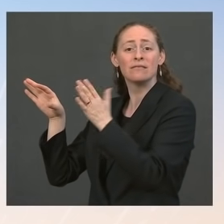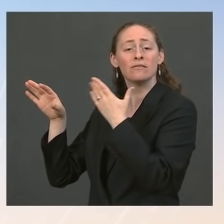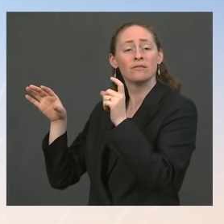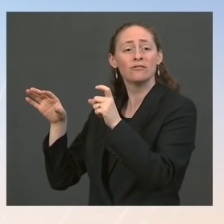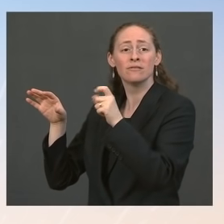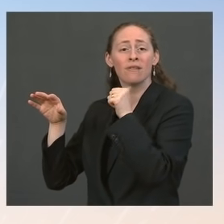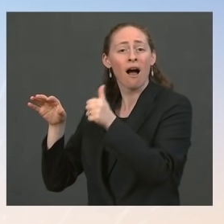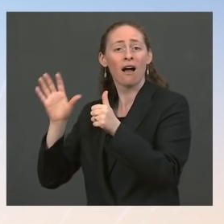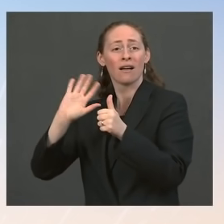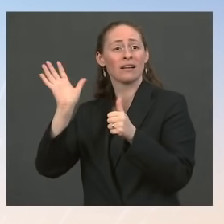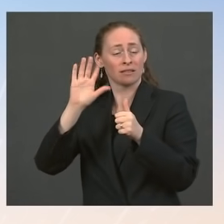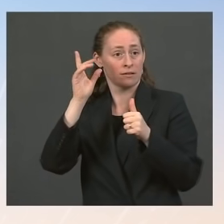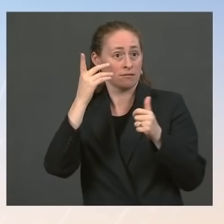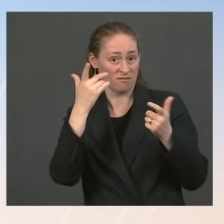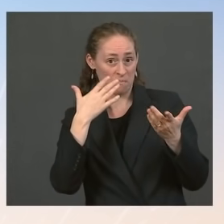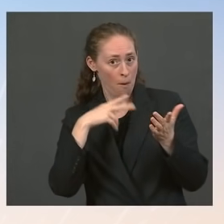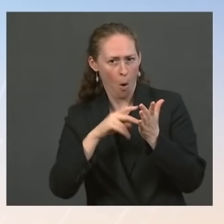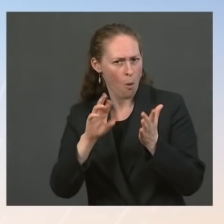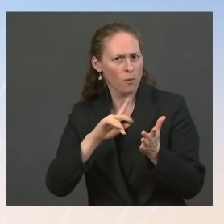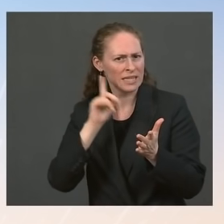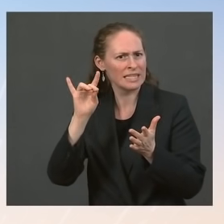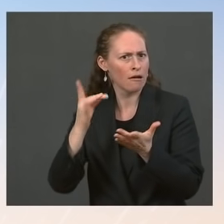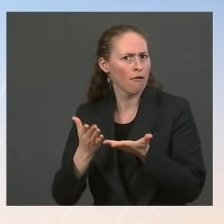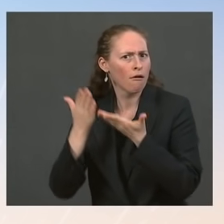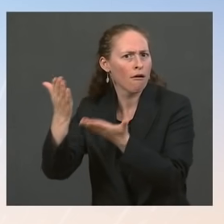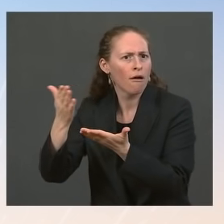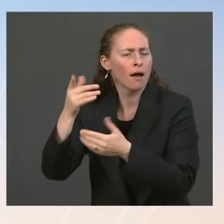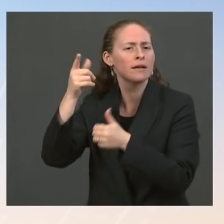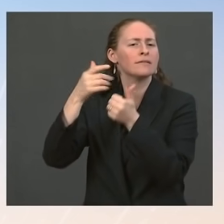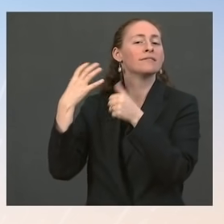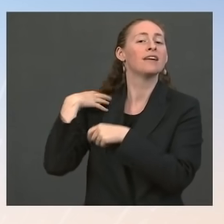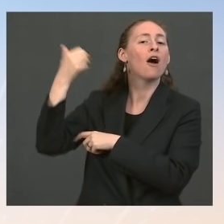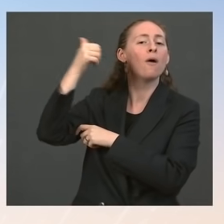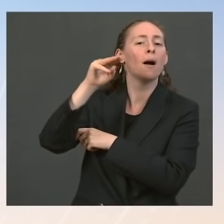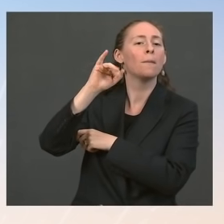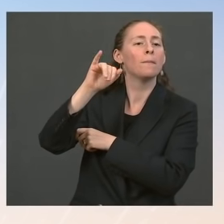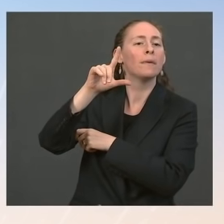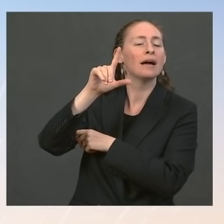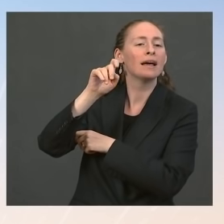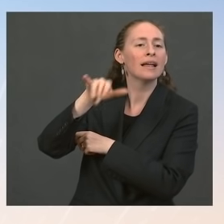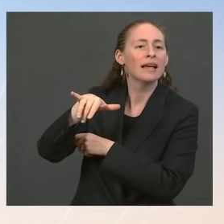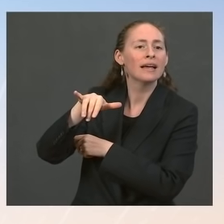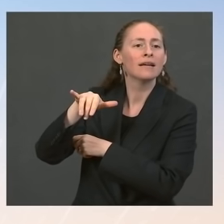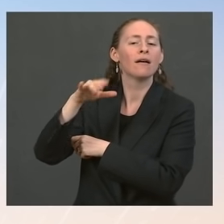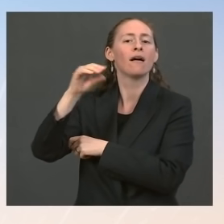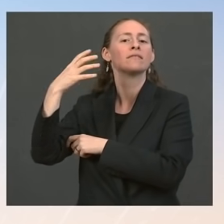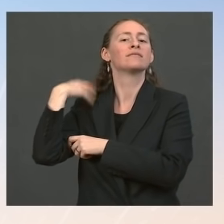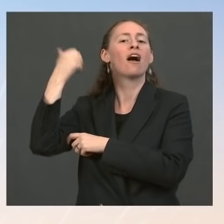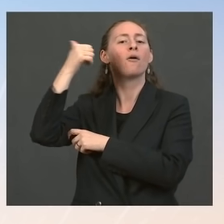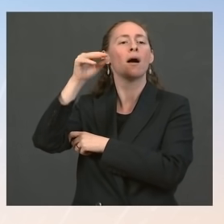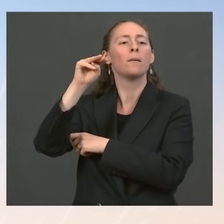and that General Milley, General McKenzie, General Miller, they said something else, but the President's top military advisors and others --